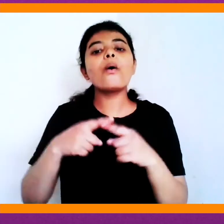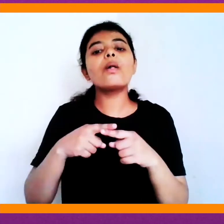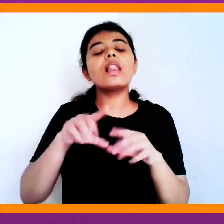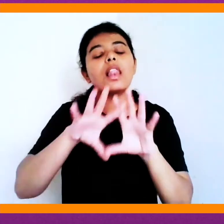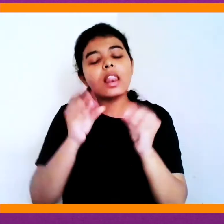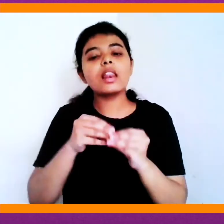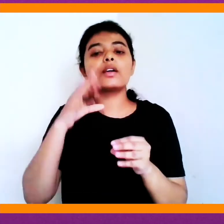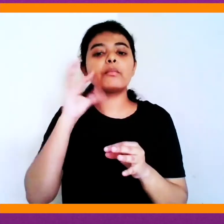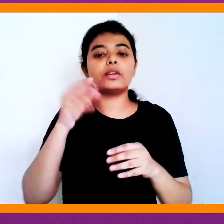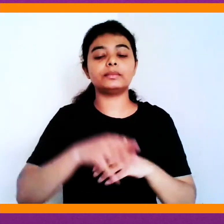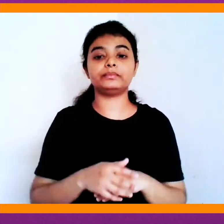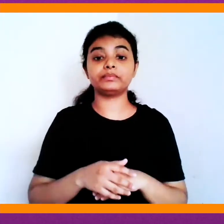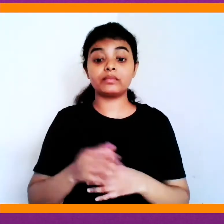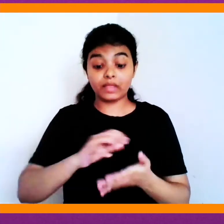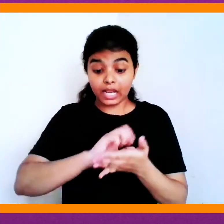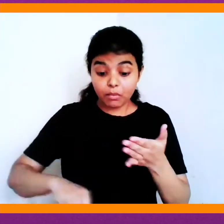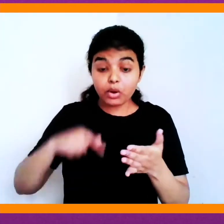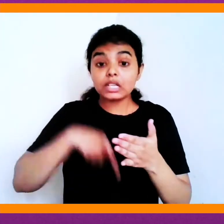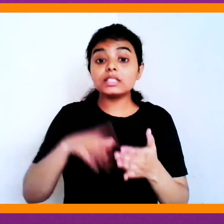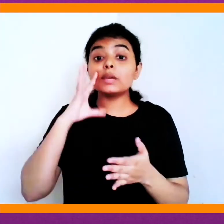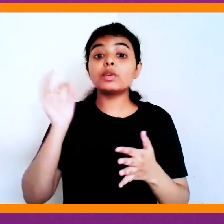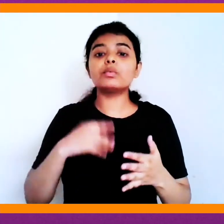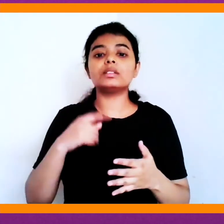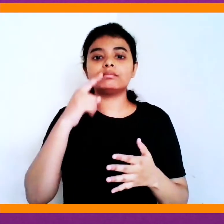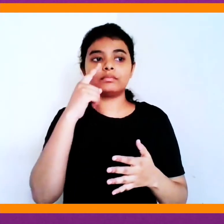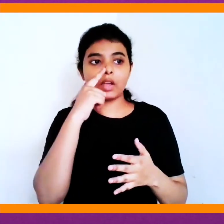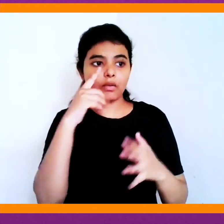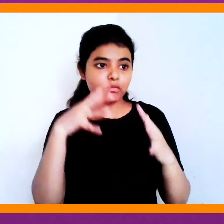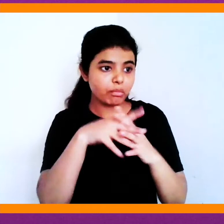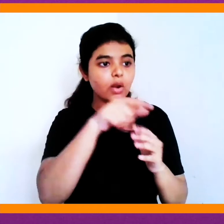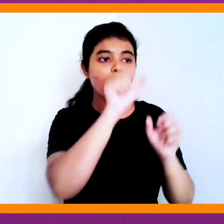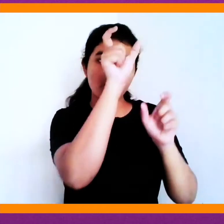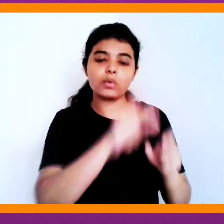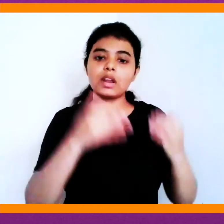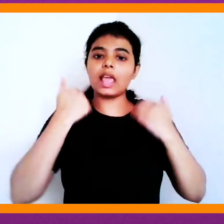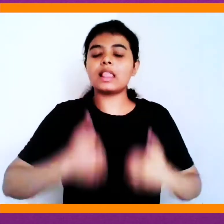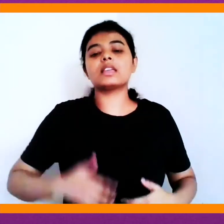after the tablets are taken to confirm that everything is cleared the basic premise of